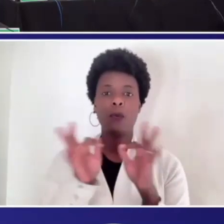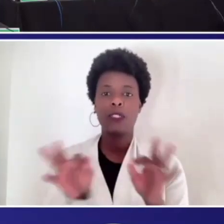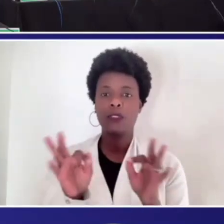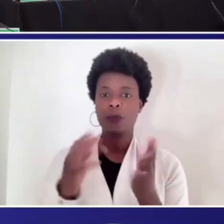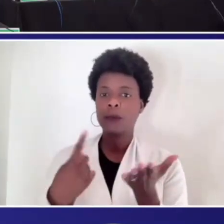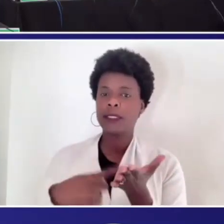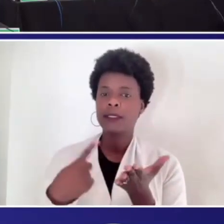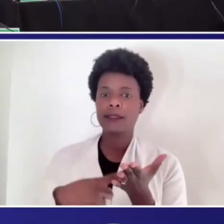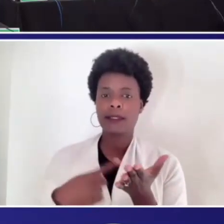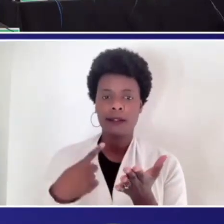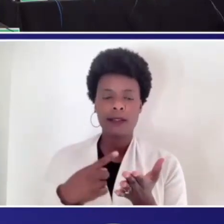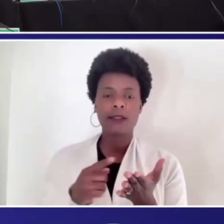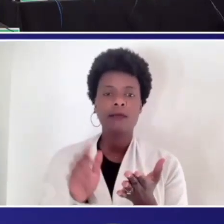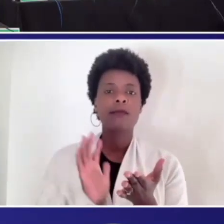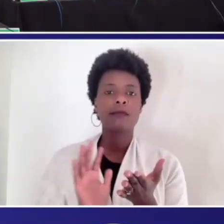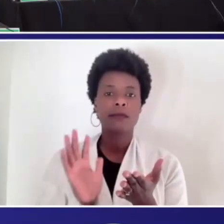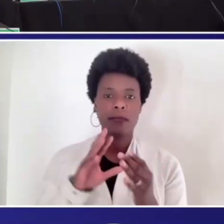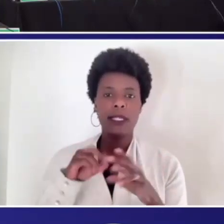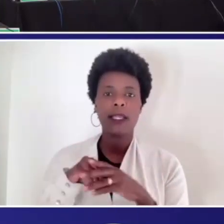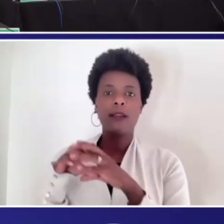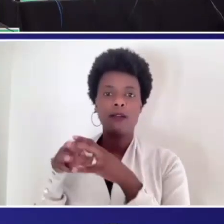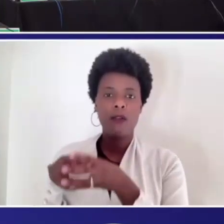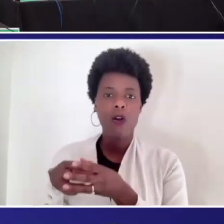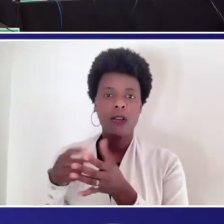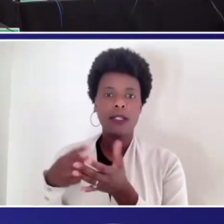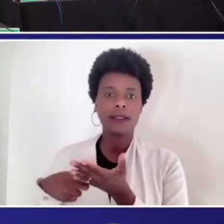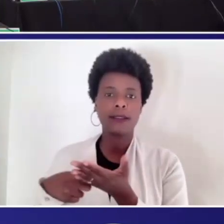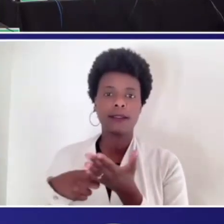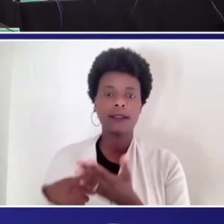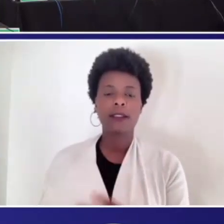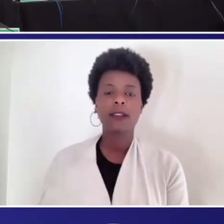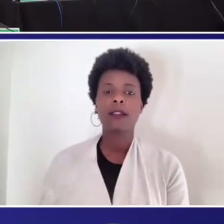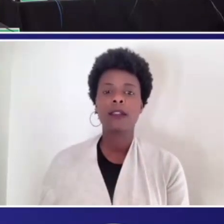in the caucus in the last session.